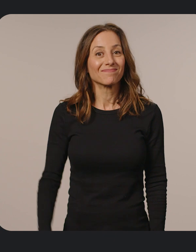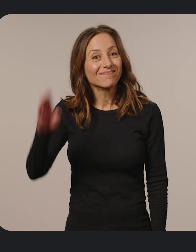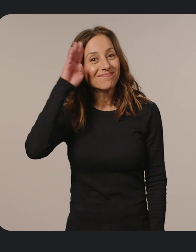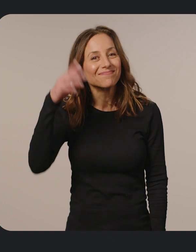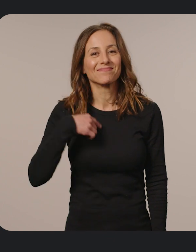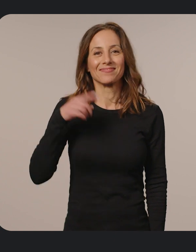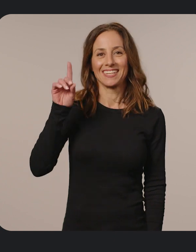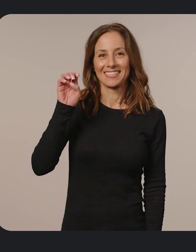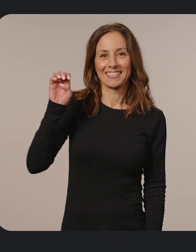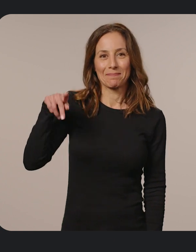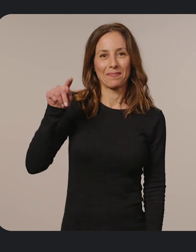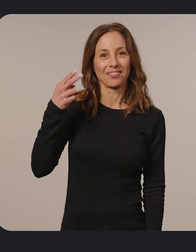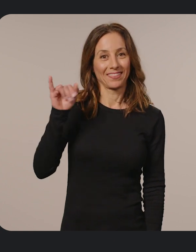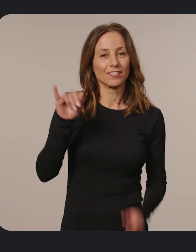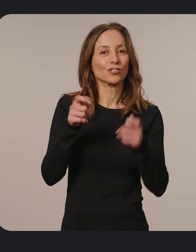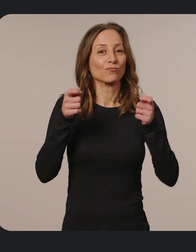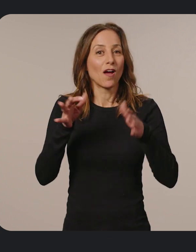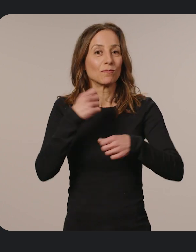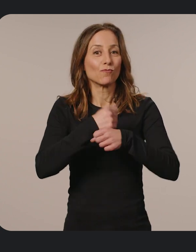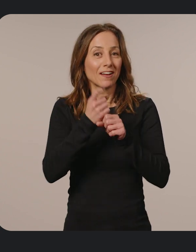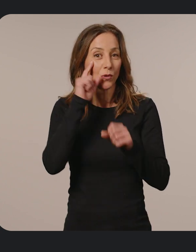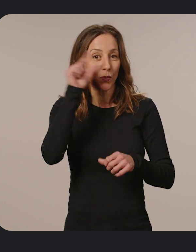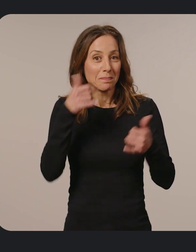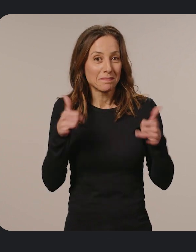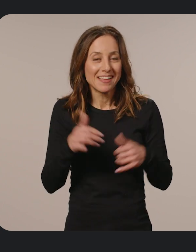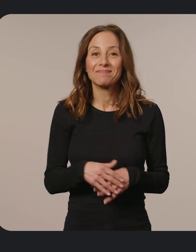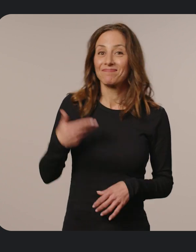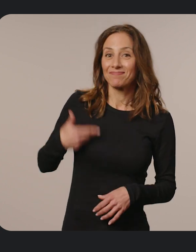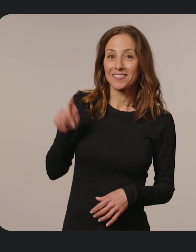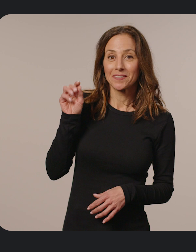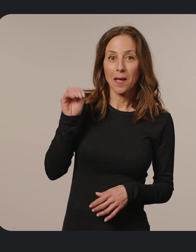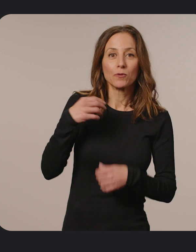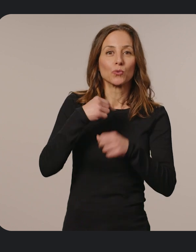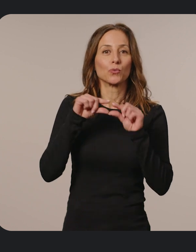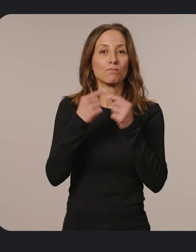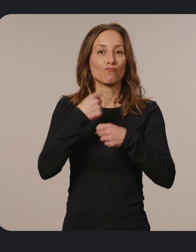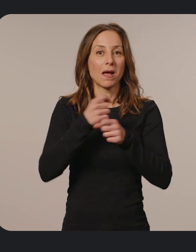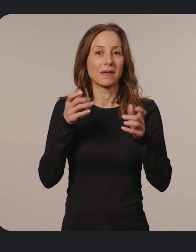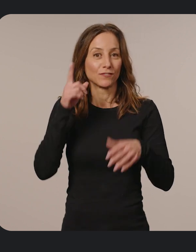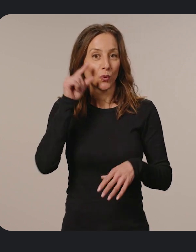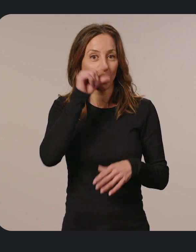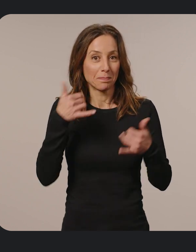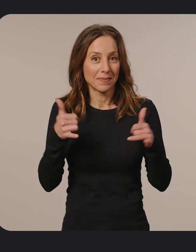Hello, I'm Deepthi, director of product for Google Play. And I'm Tom, group product manager for Google Play.